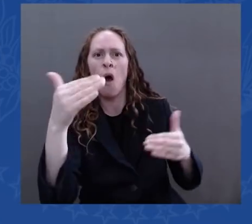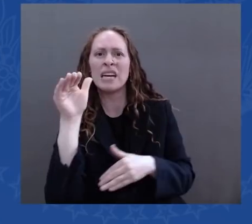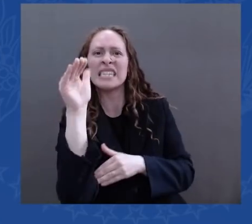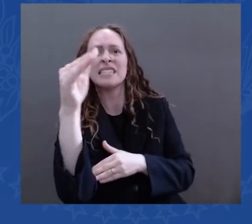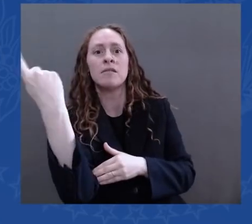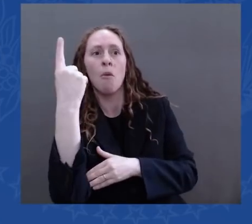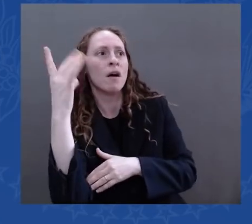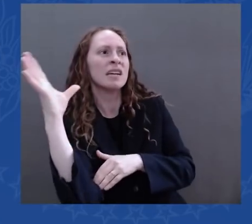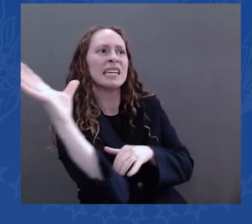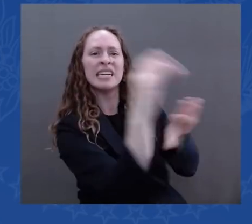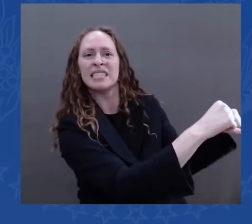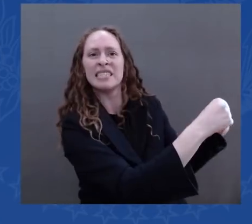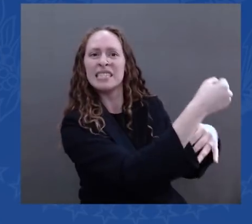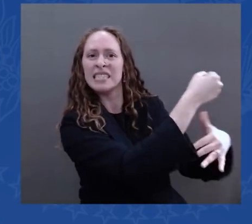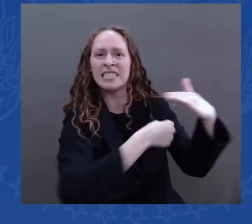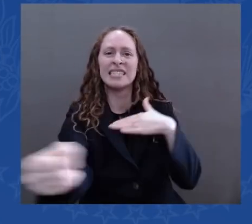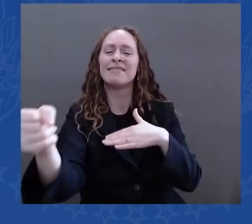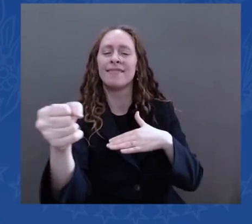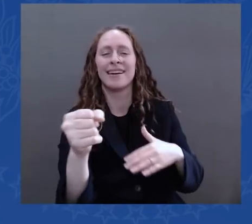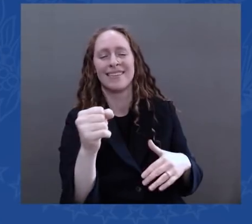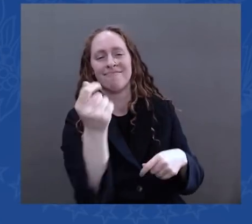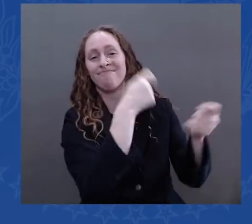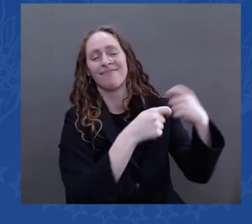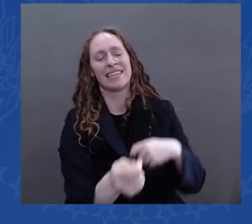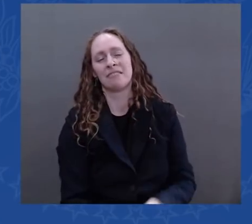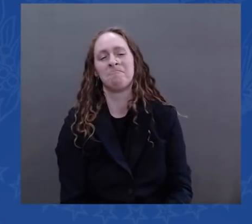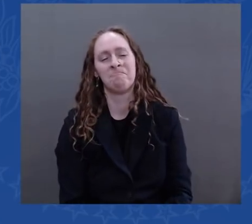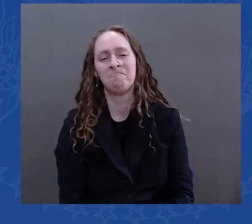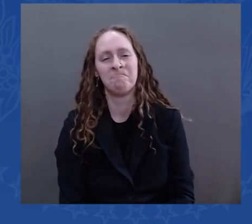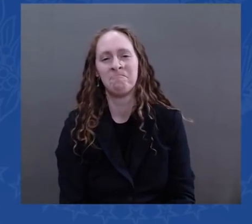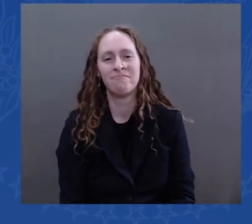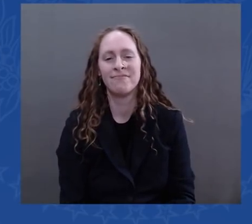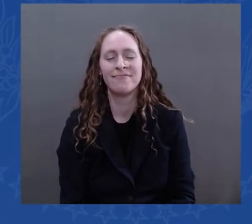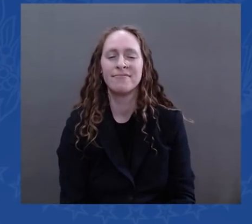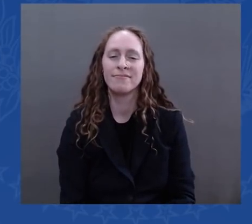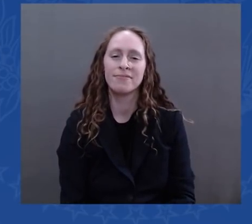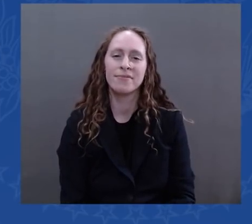since this all began? The only war that's worse than one intended is one that's unintended.